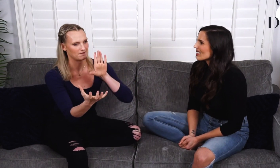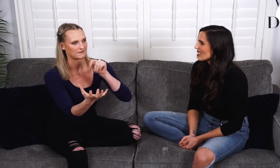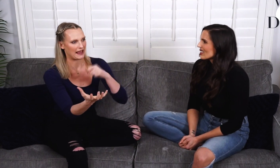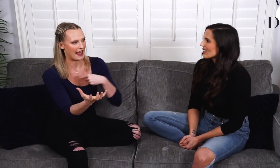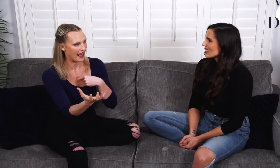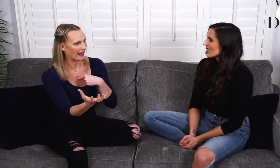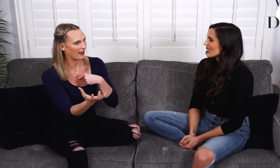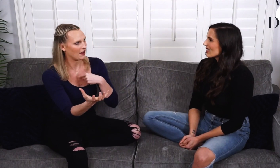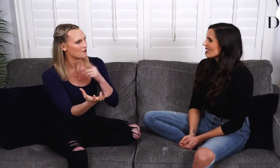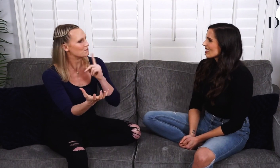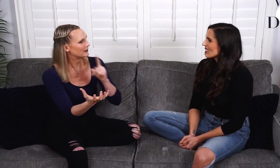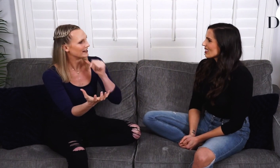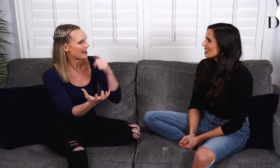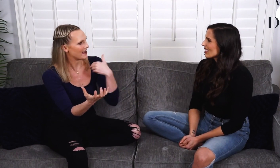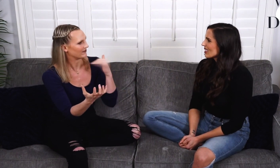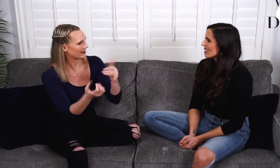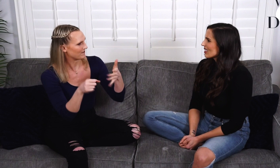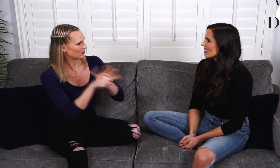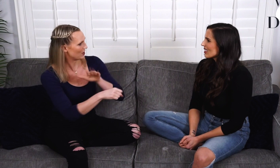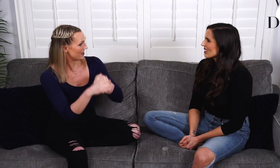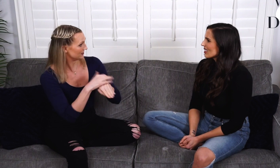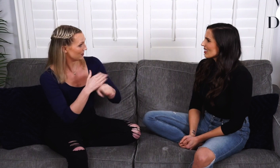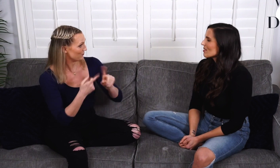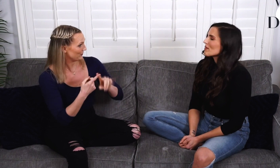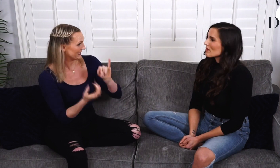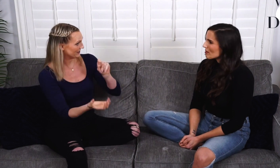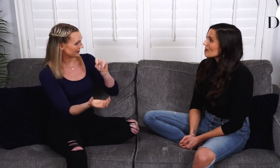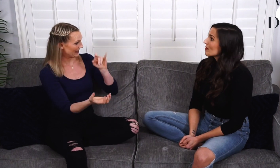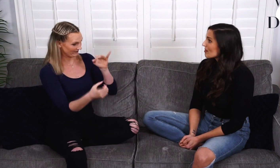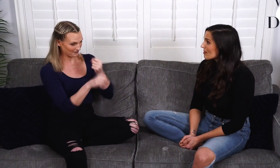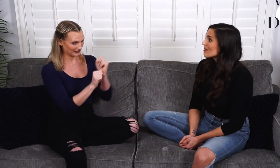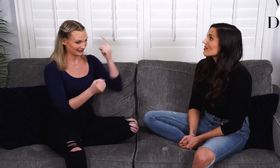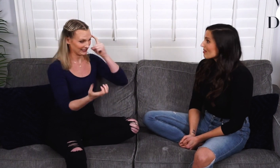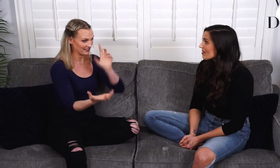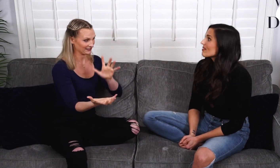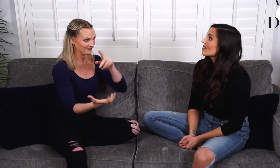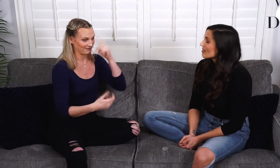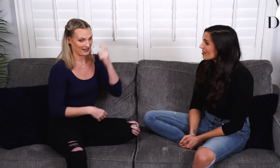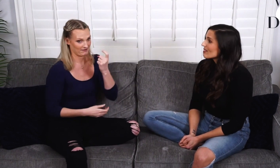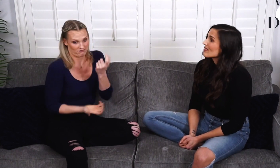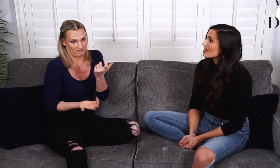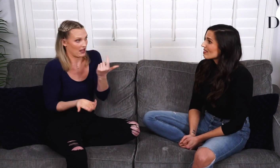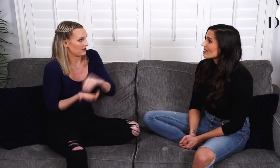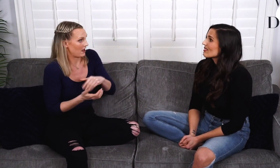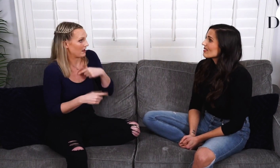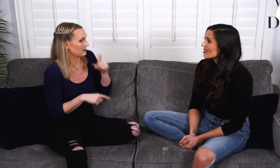but yet, I really don't have full access to it, if that makes any sense? Because I mean again,